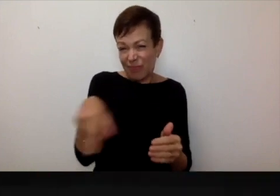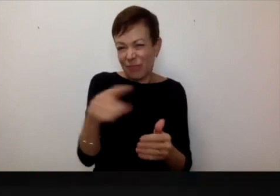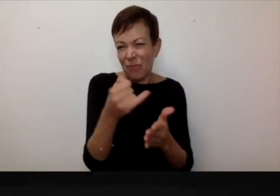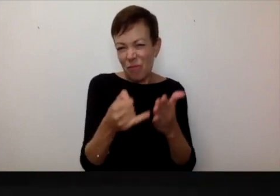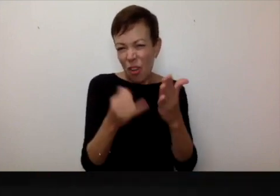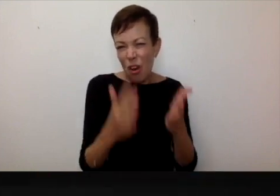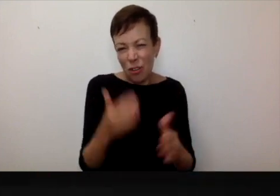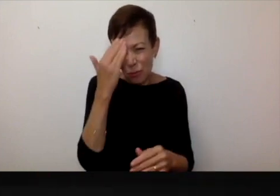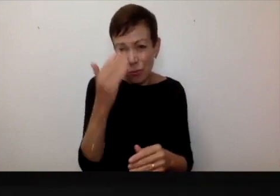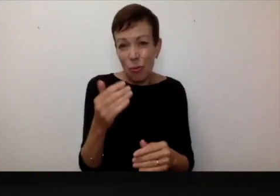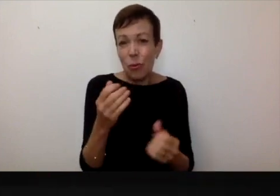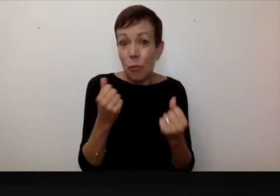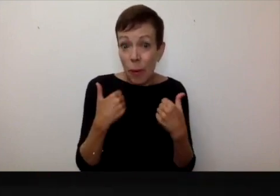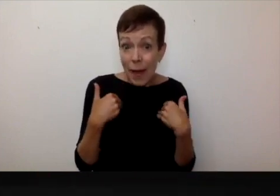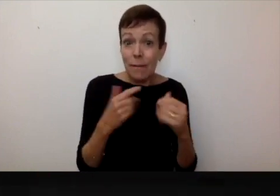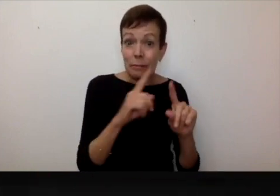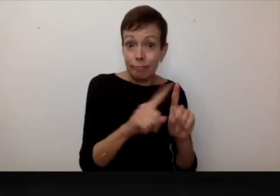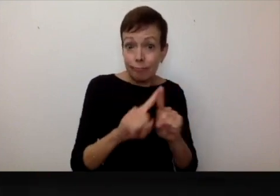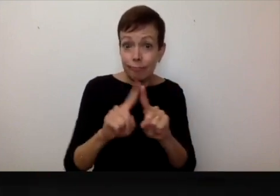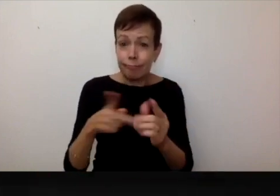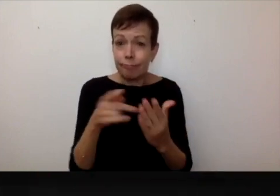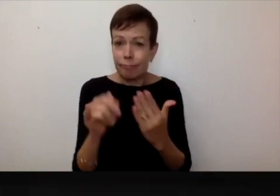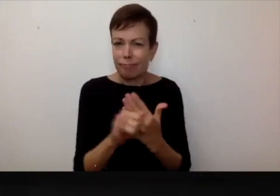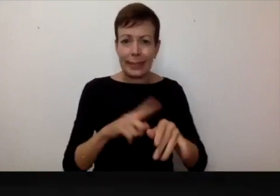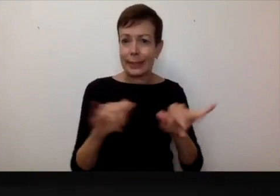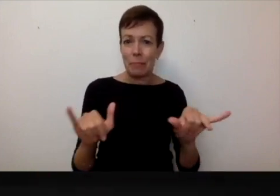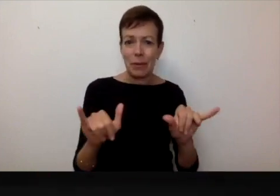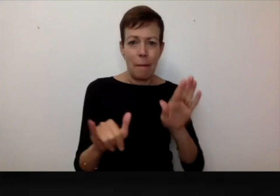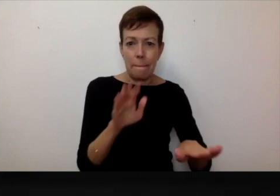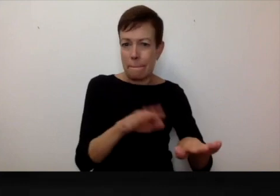bunch on the go and we wanted to acknowledge that and so